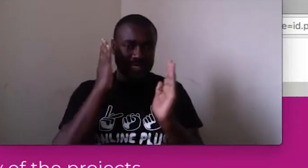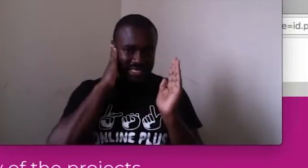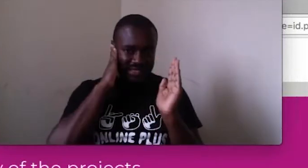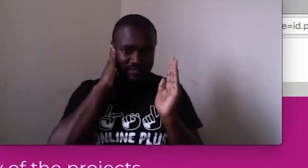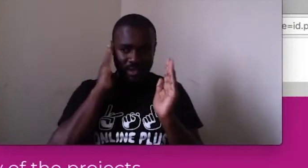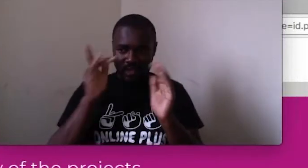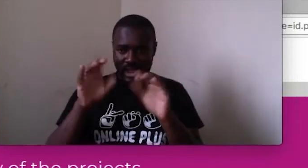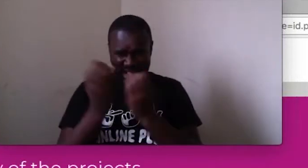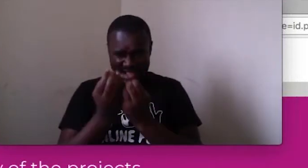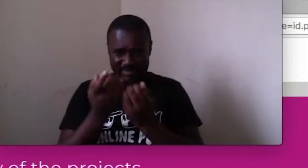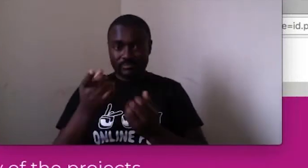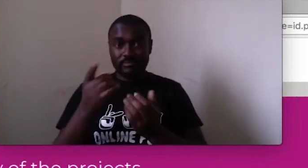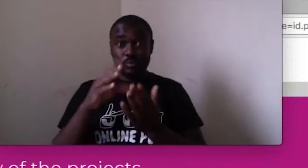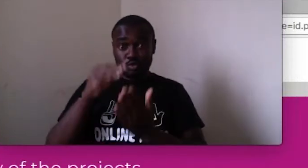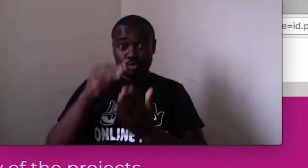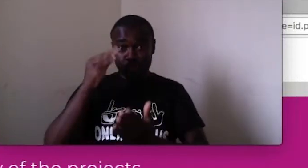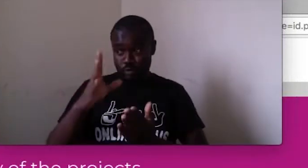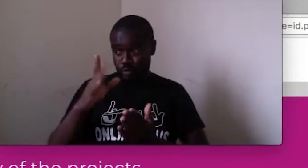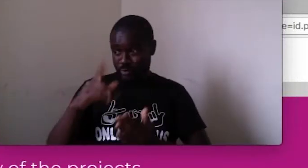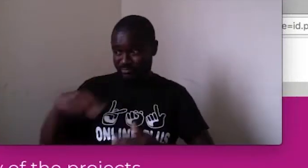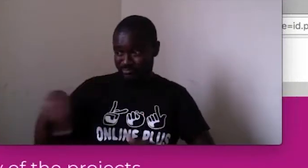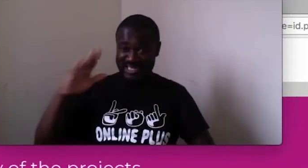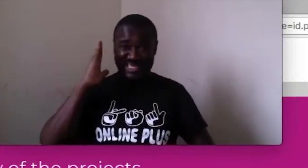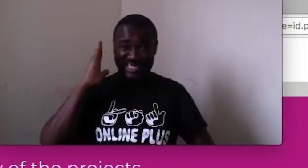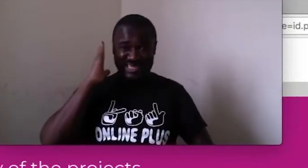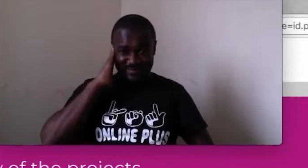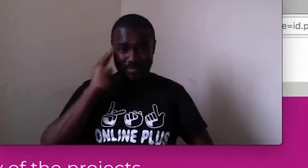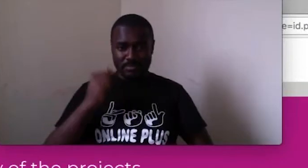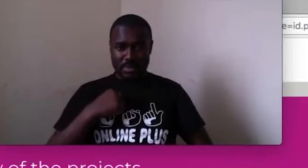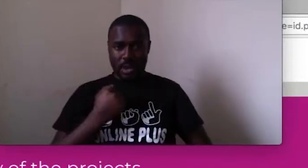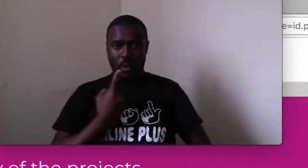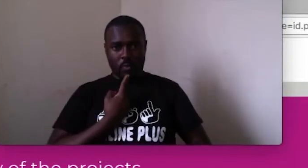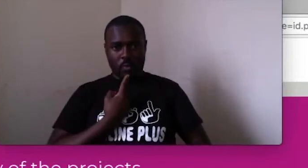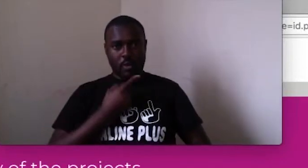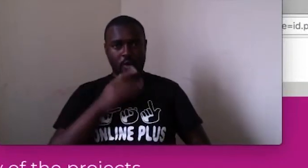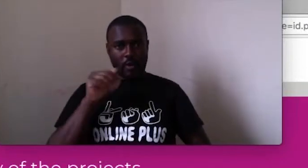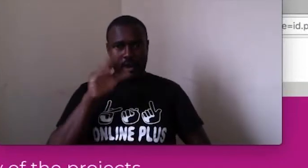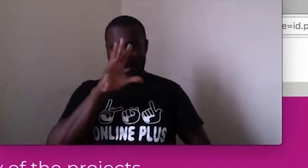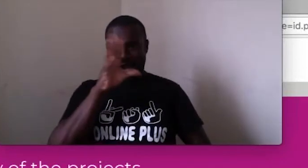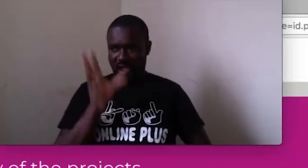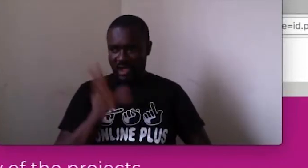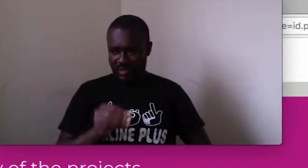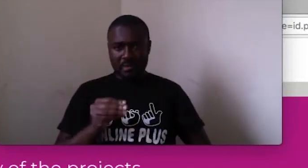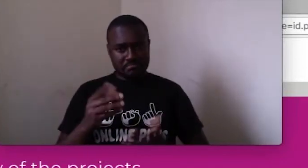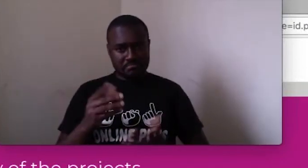where they had a programme for the Deaf and the other deaf students were there